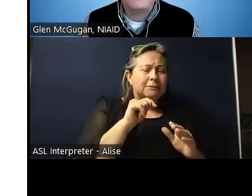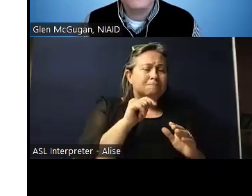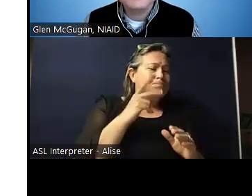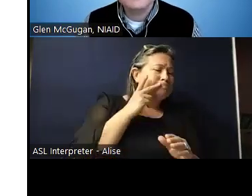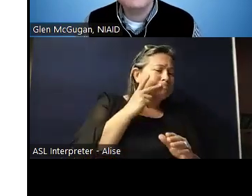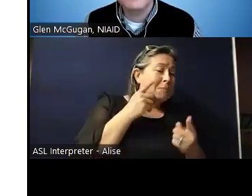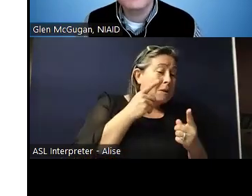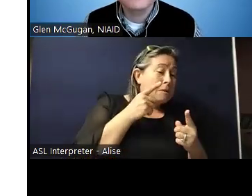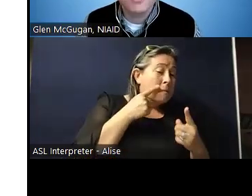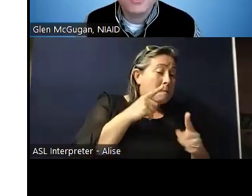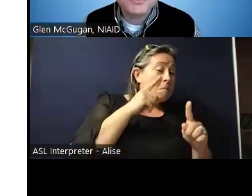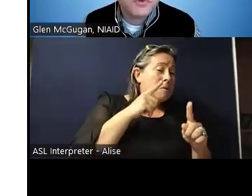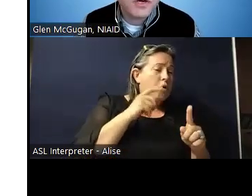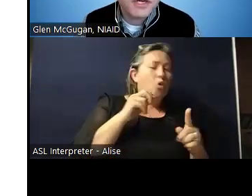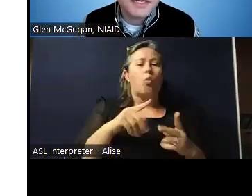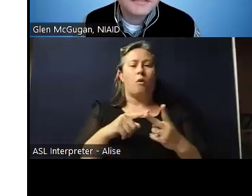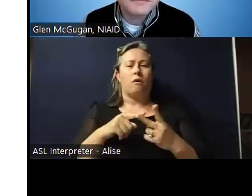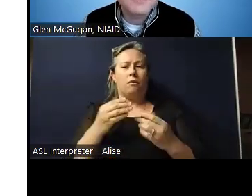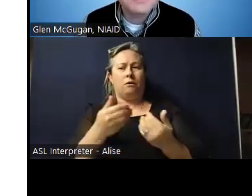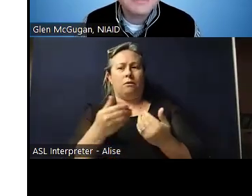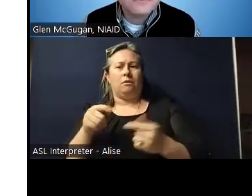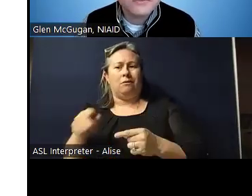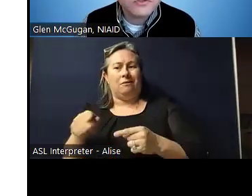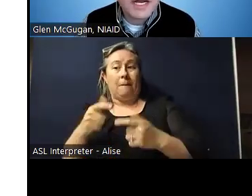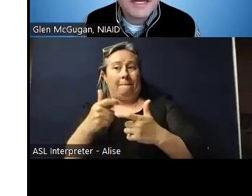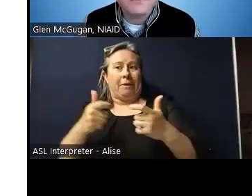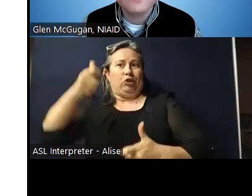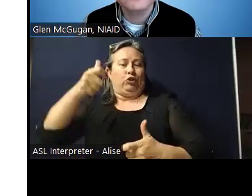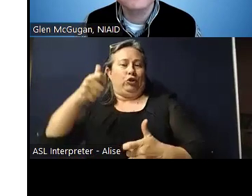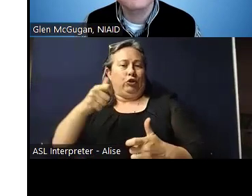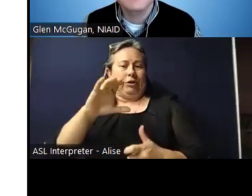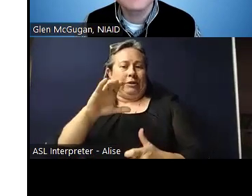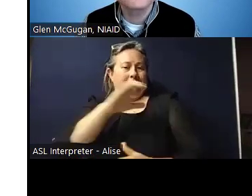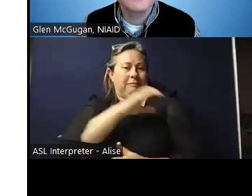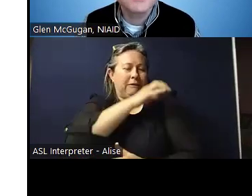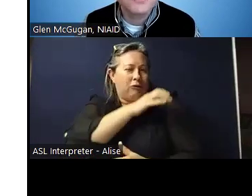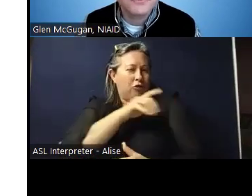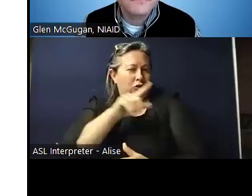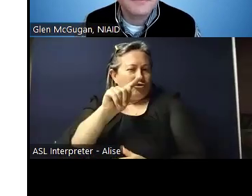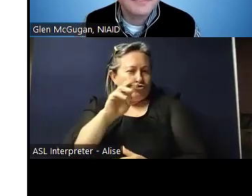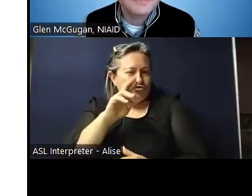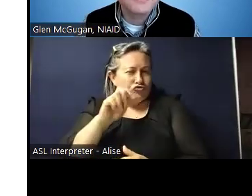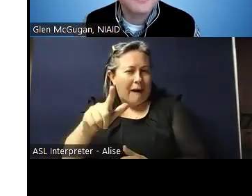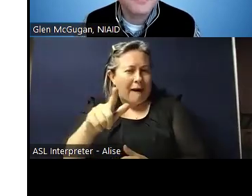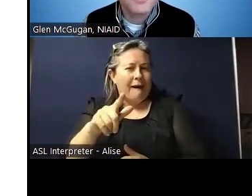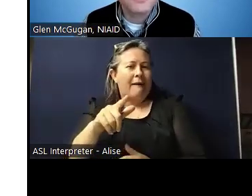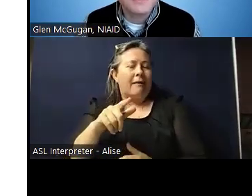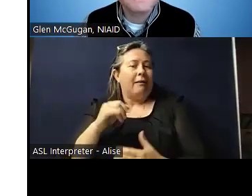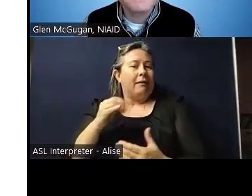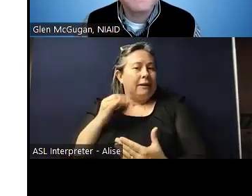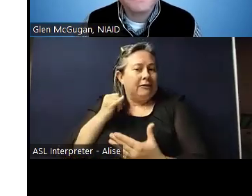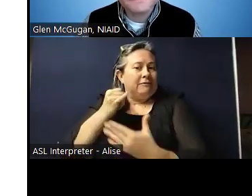Or is this a much larger project, maybe a clinical trial of some interventional development that you're proposing?